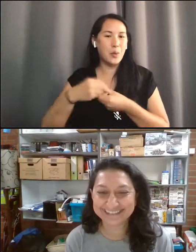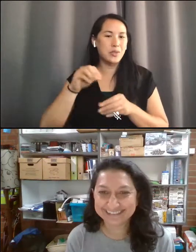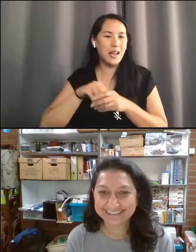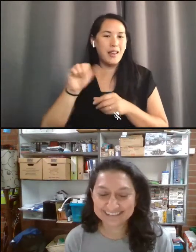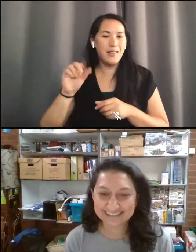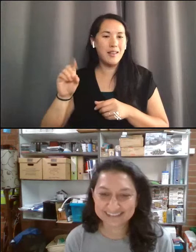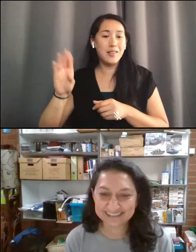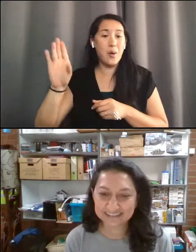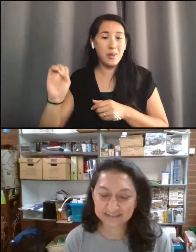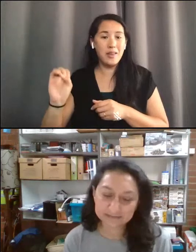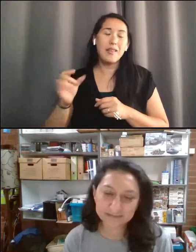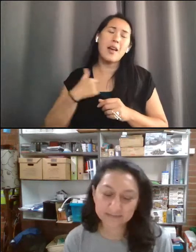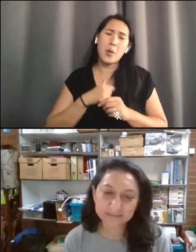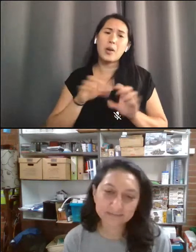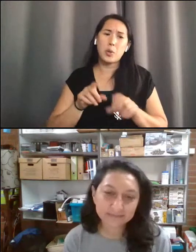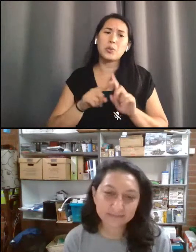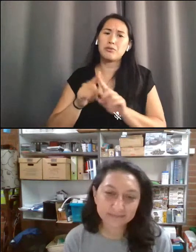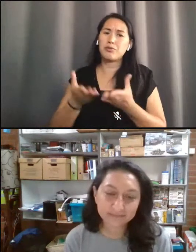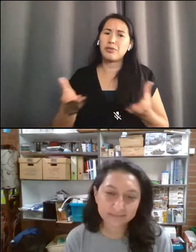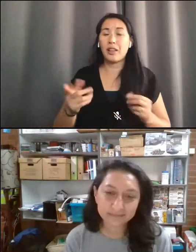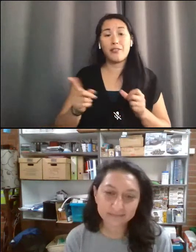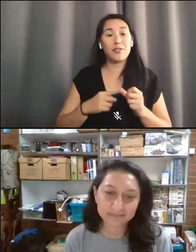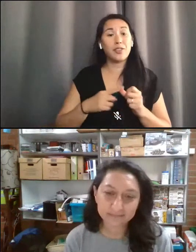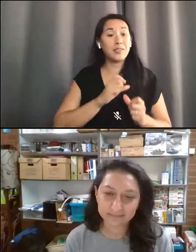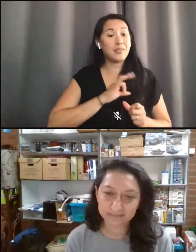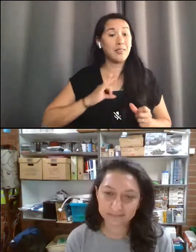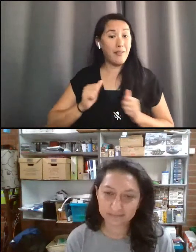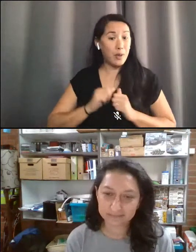we do a few different things one is we have staff with disabilities but that's a bit like having a